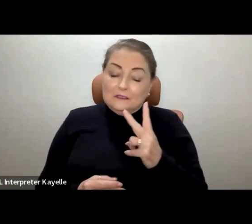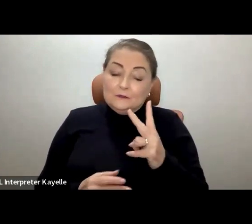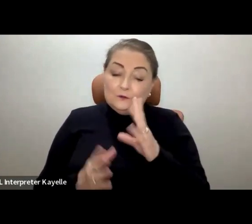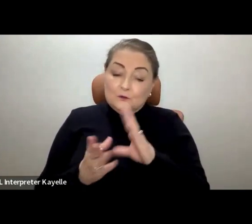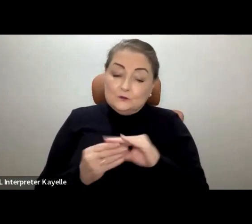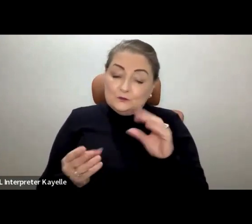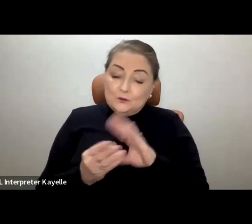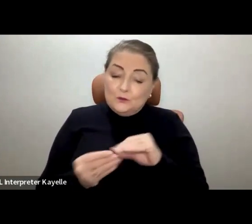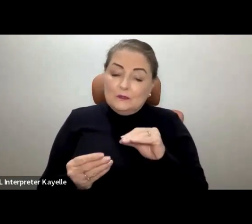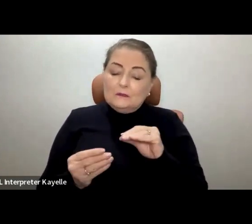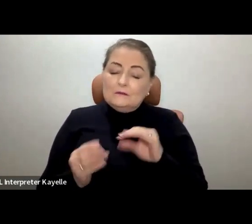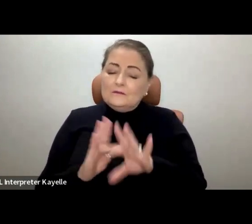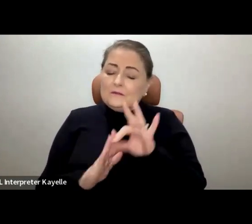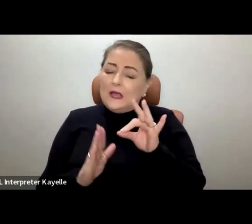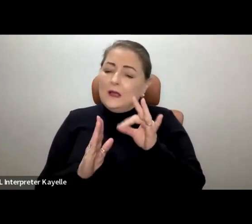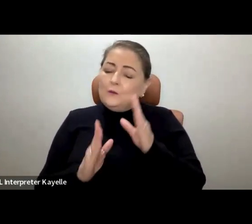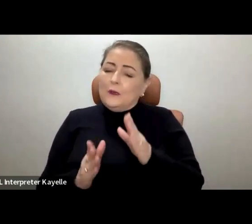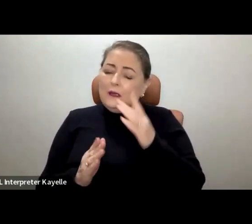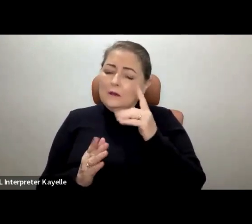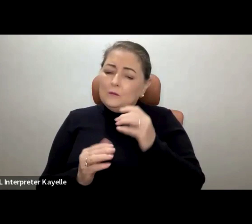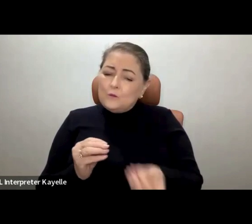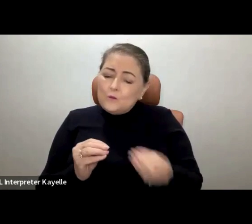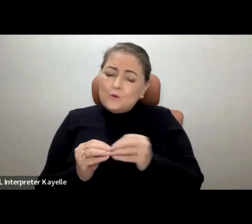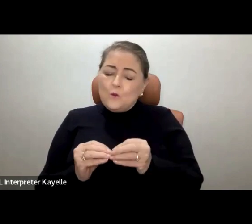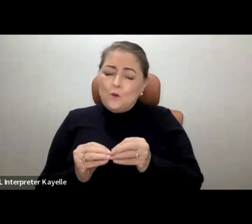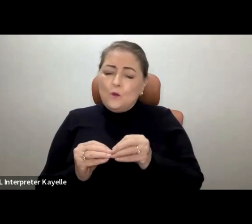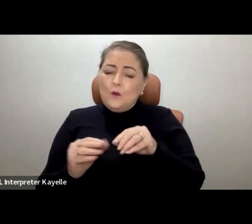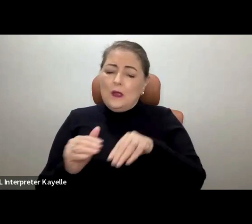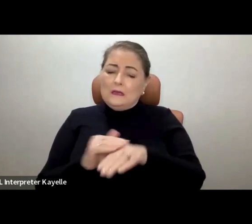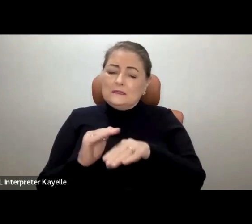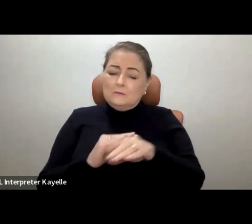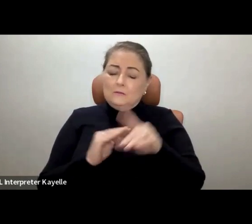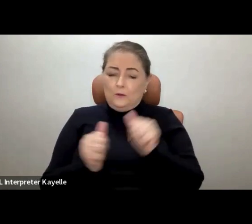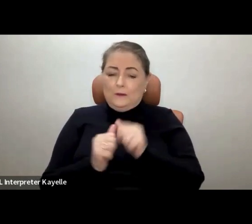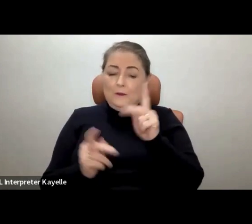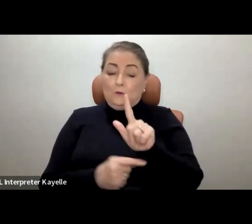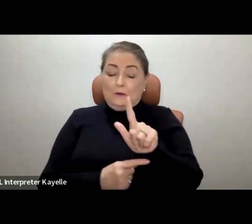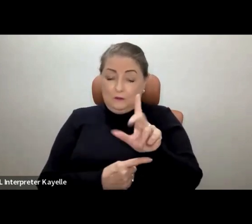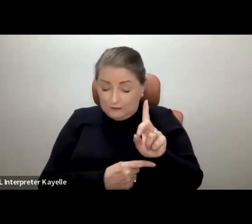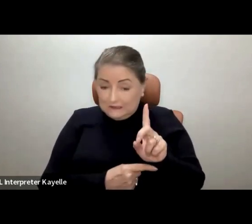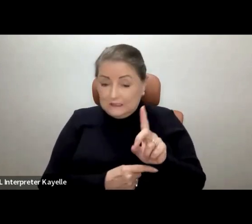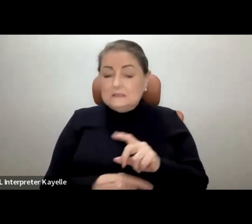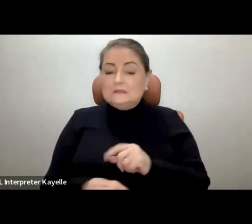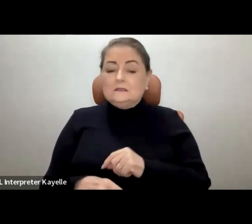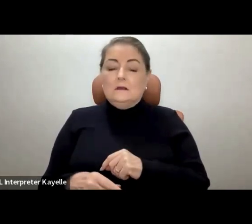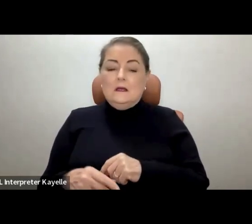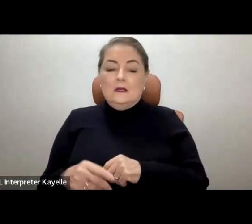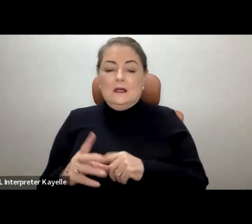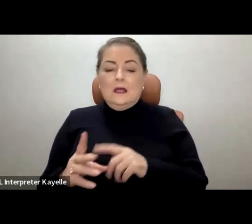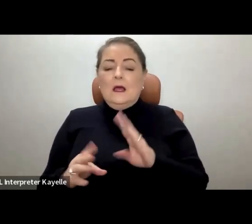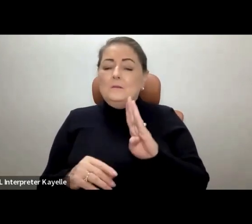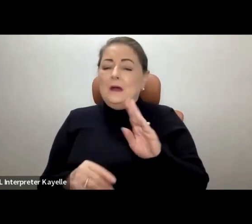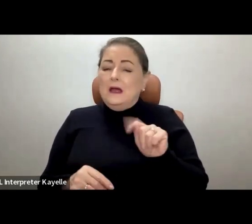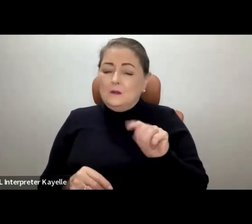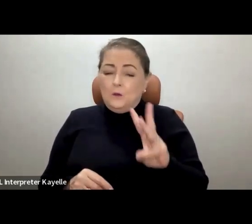everything more accessible for the people with learning disabilities. People i By the way, I am in this field only